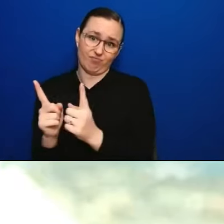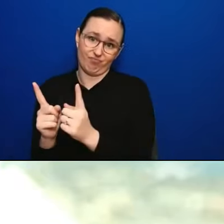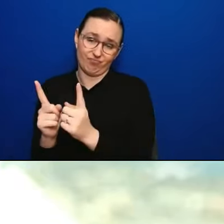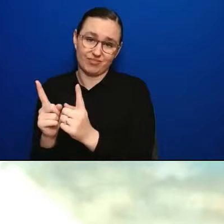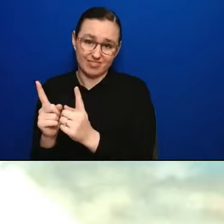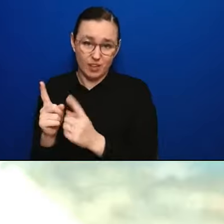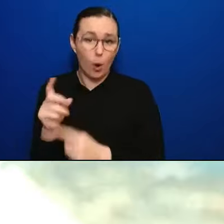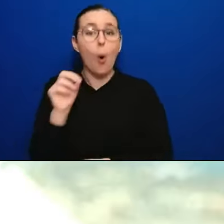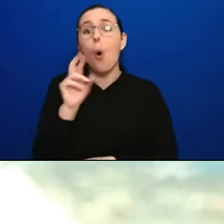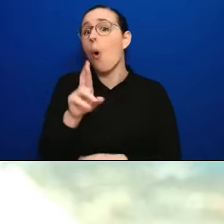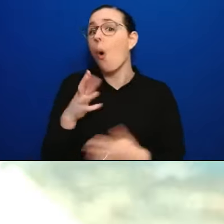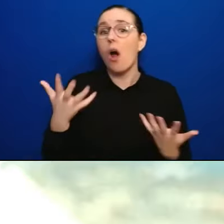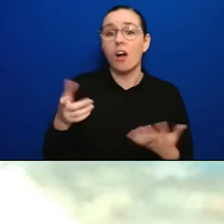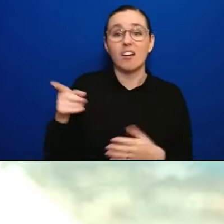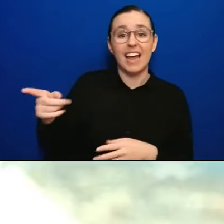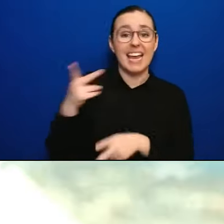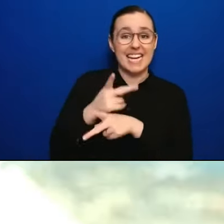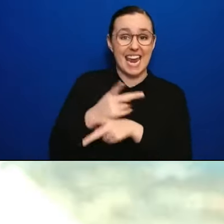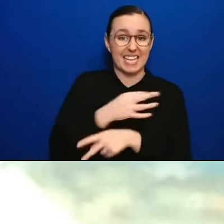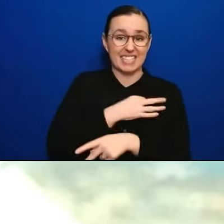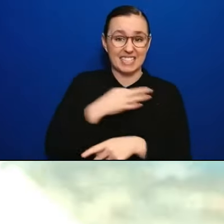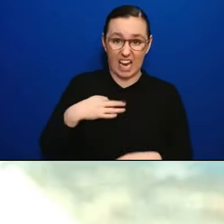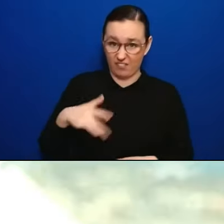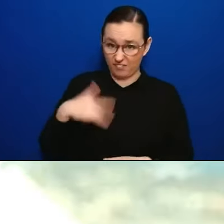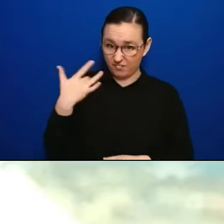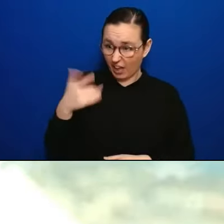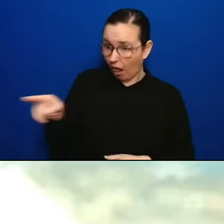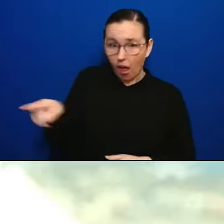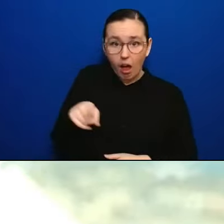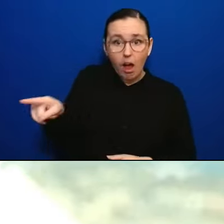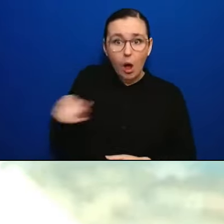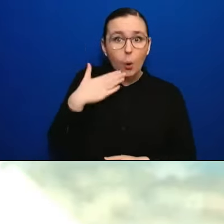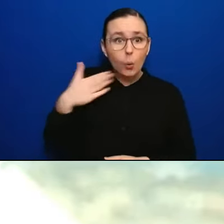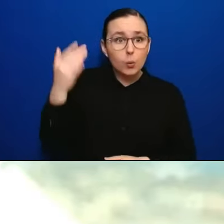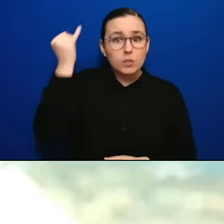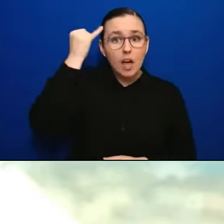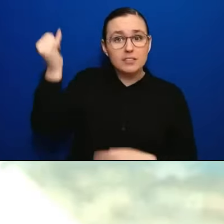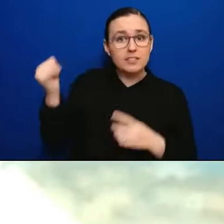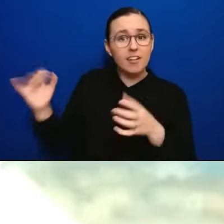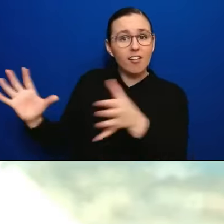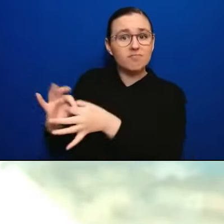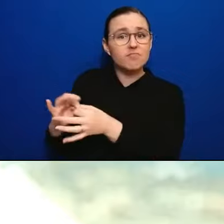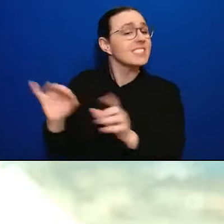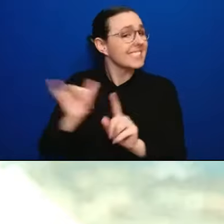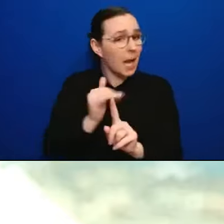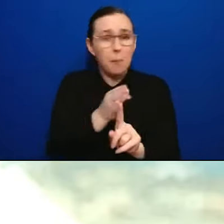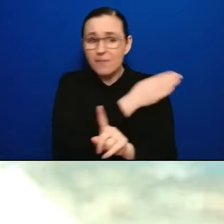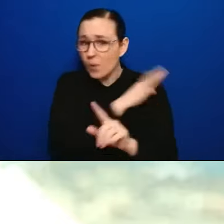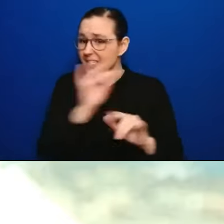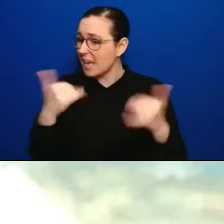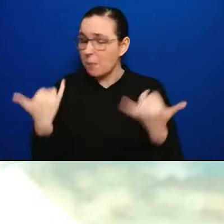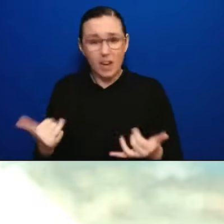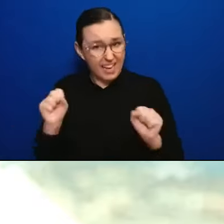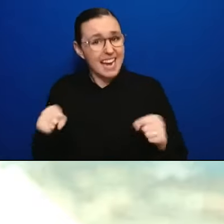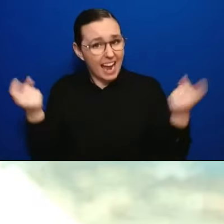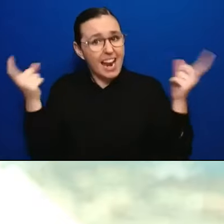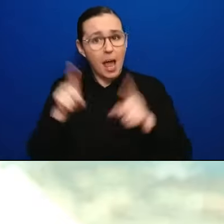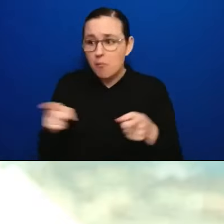because it's -- -- the patient who is a relative may ask them